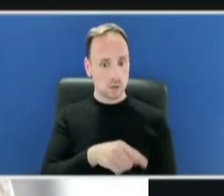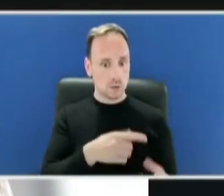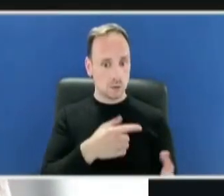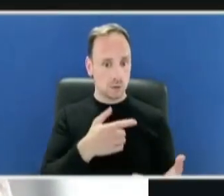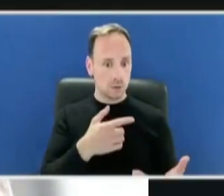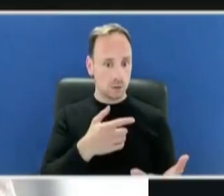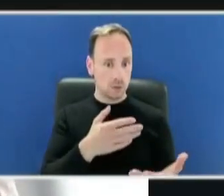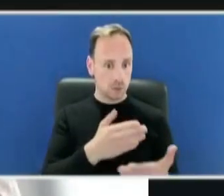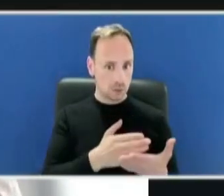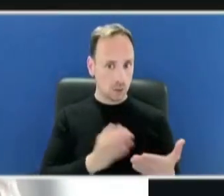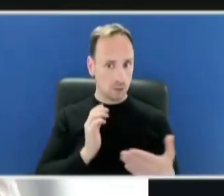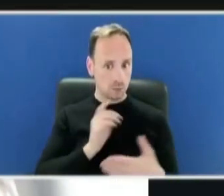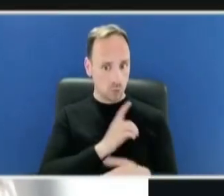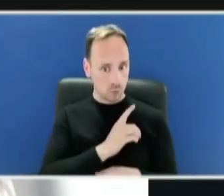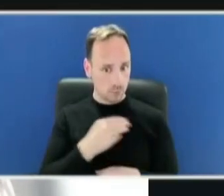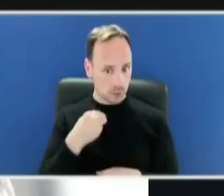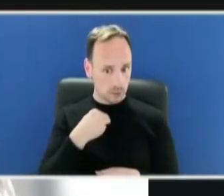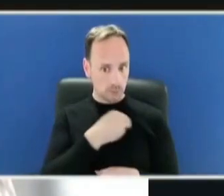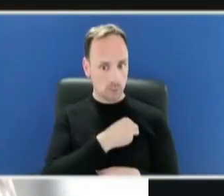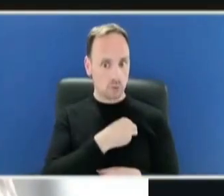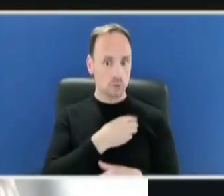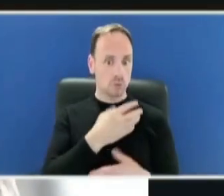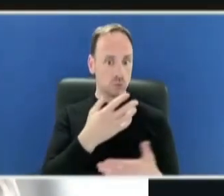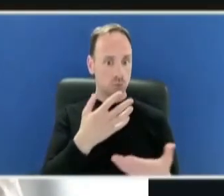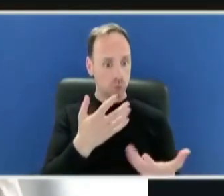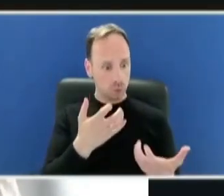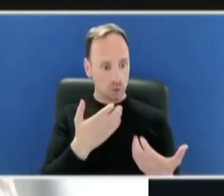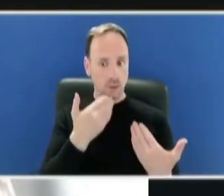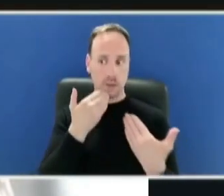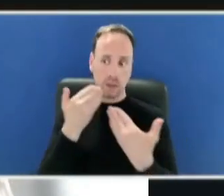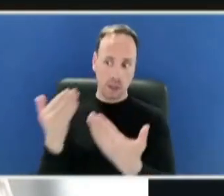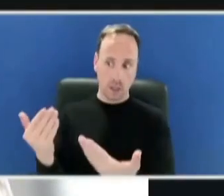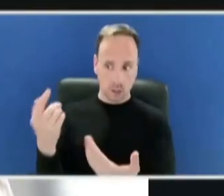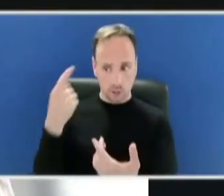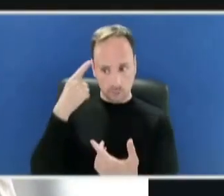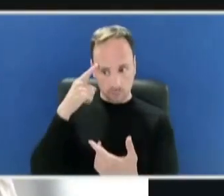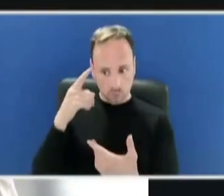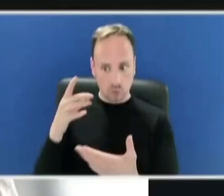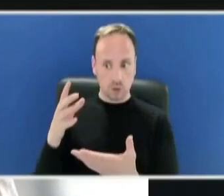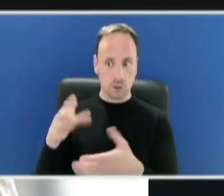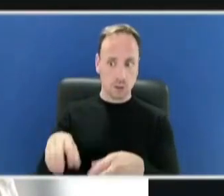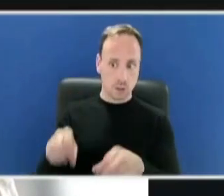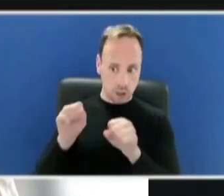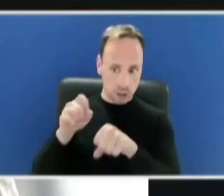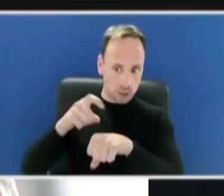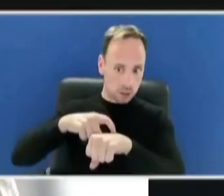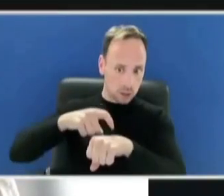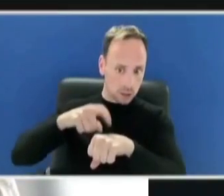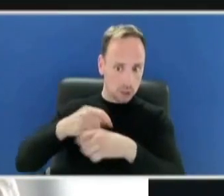I was just, um, want to thank you for taking the time out to really give us a better understanding of um the,